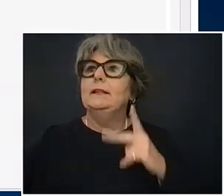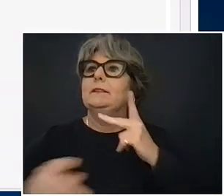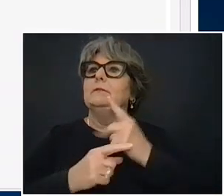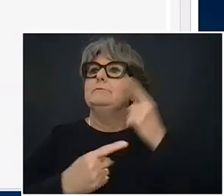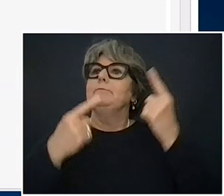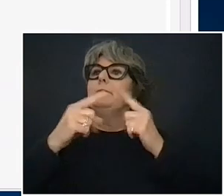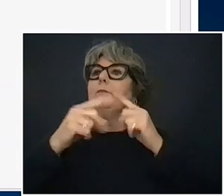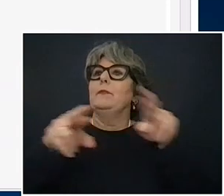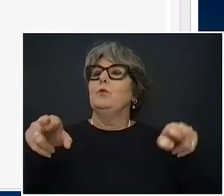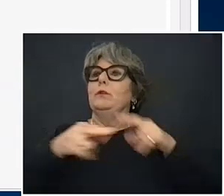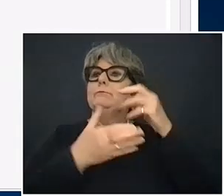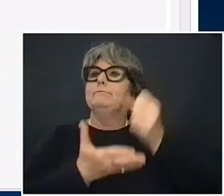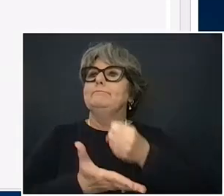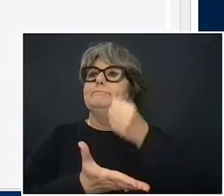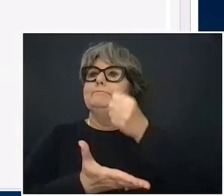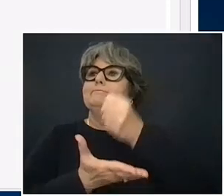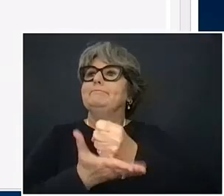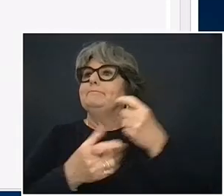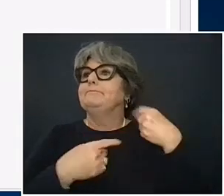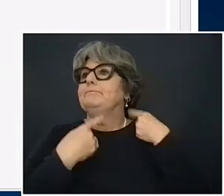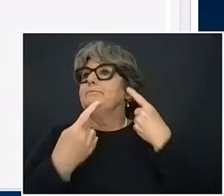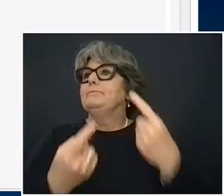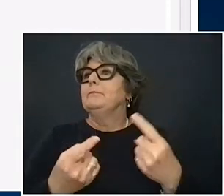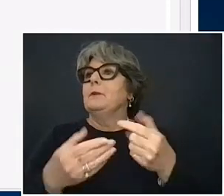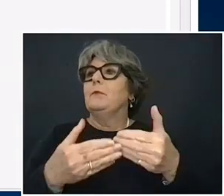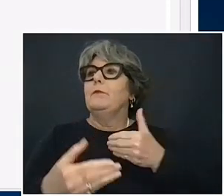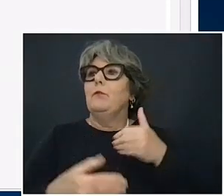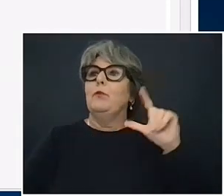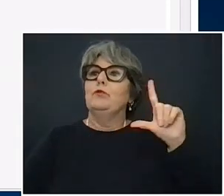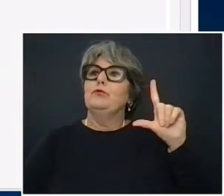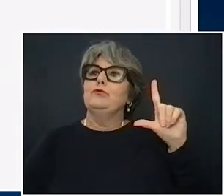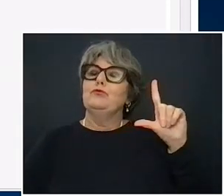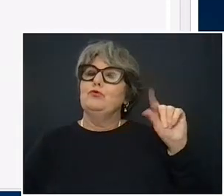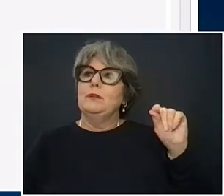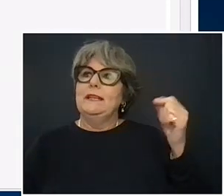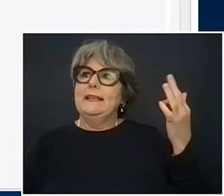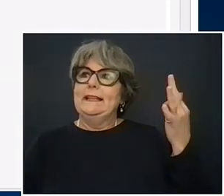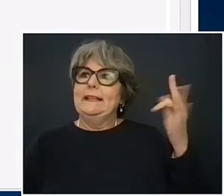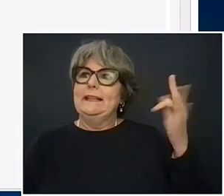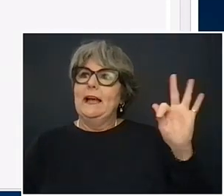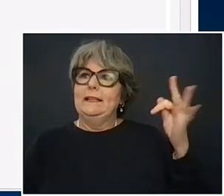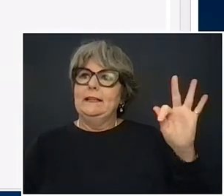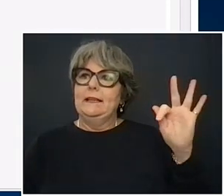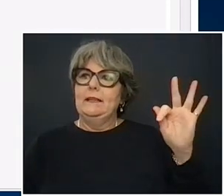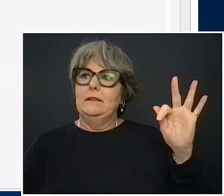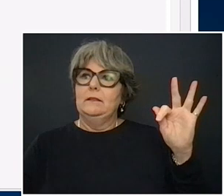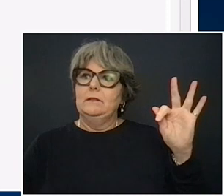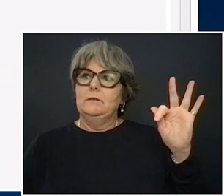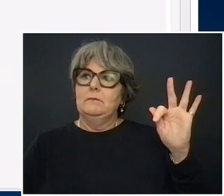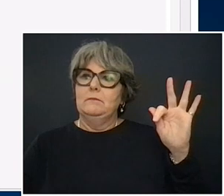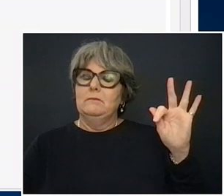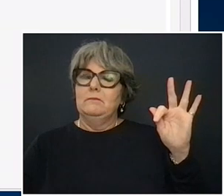scheme we had prior to 2019. Was that all involuntary then?